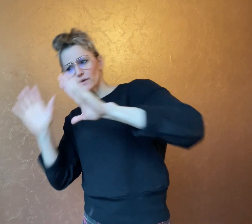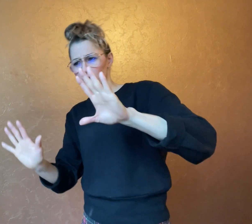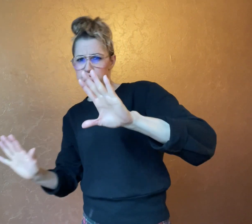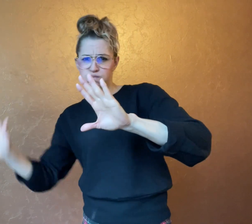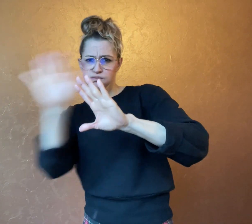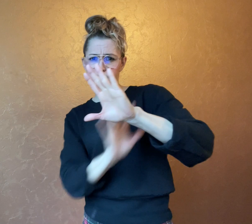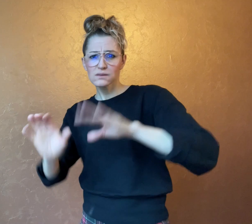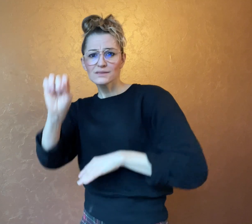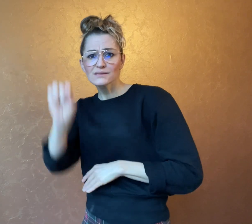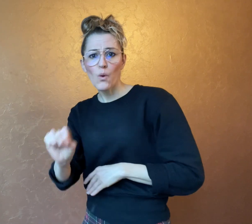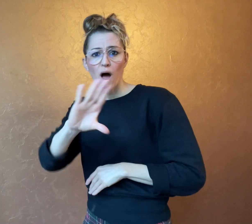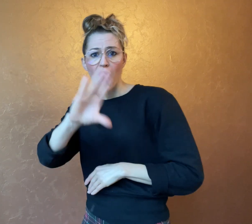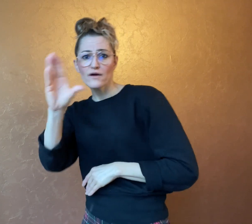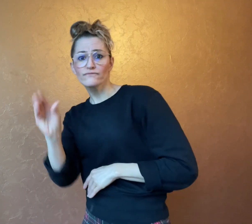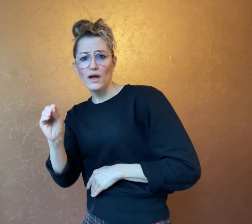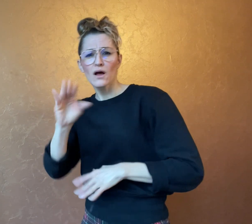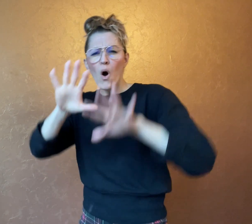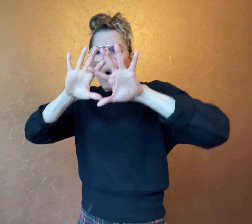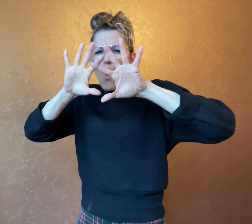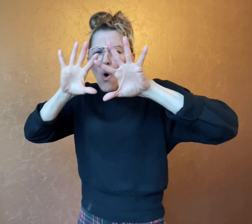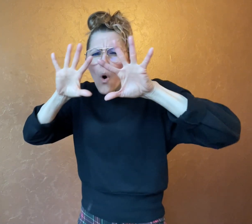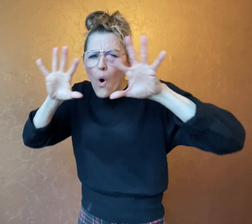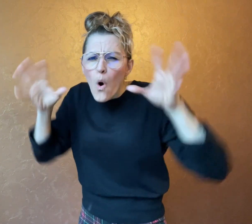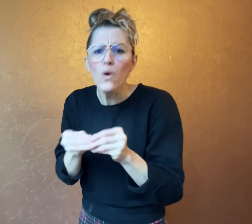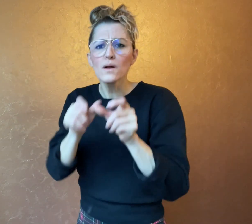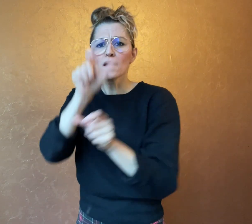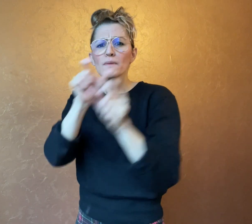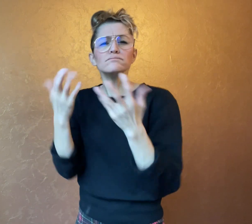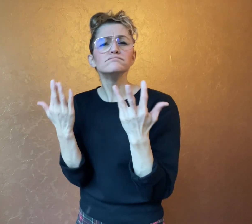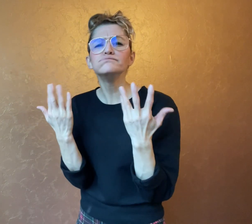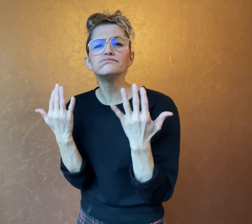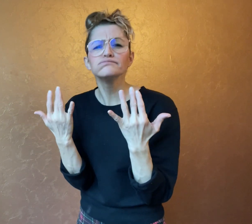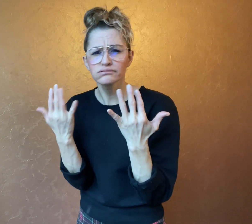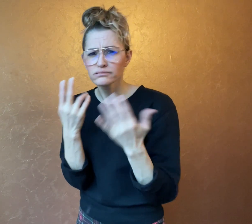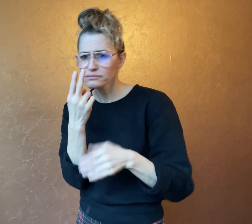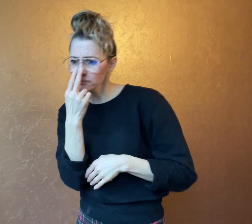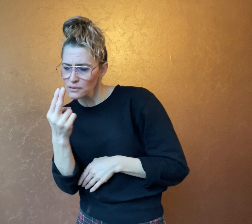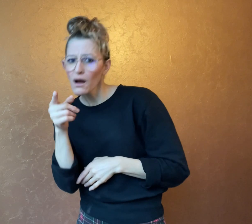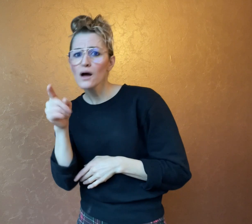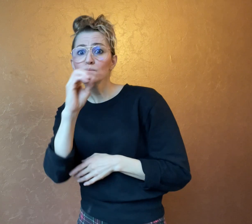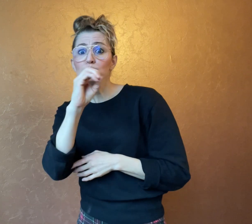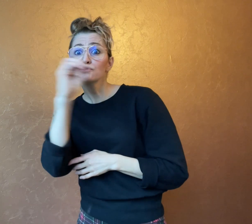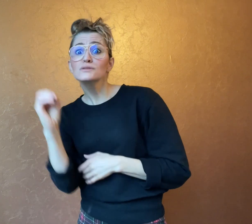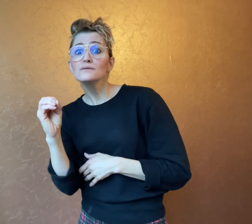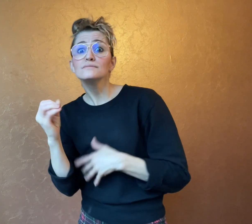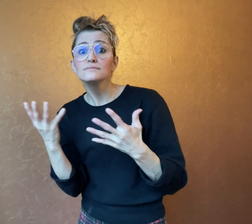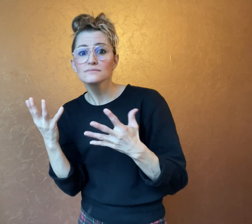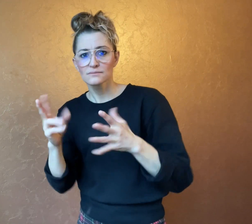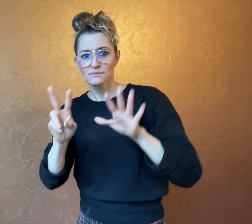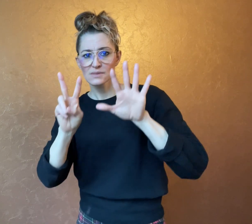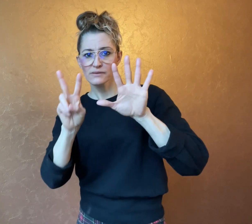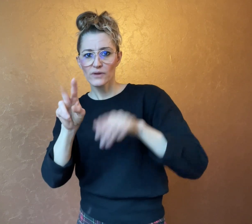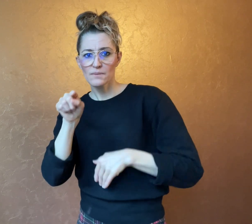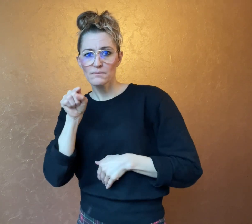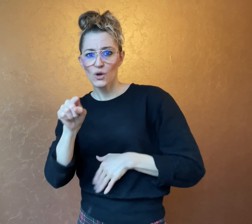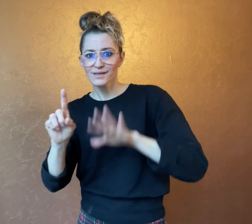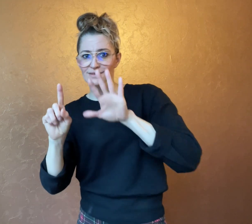or hard-of hearing people that live in South Africa,